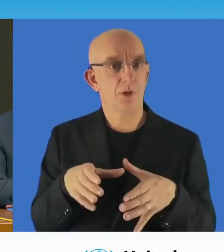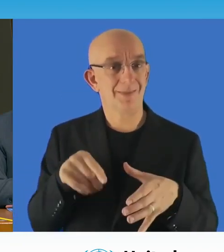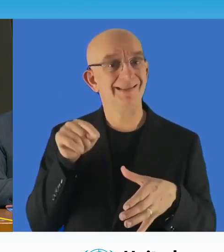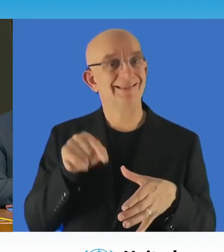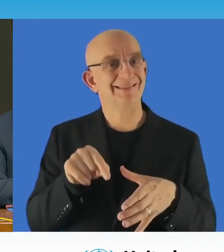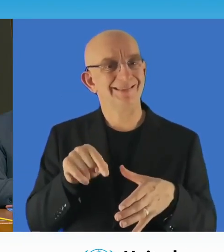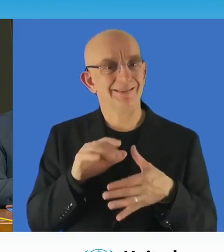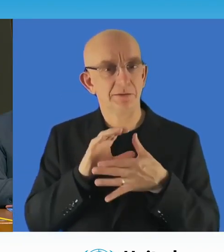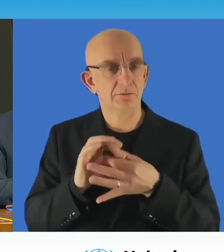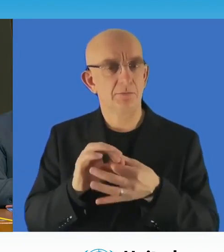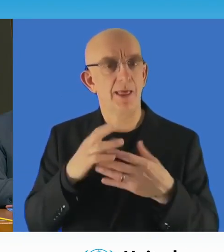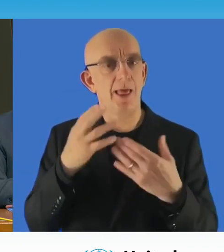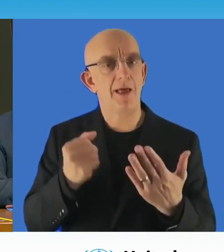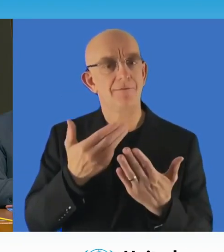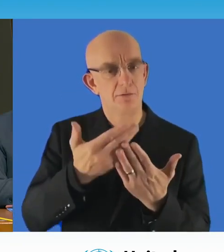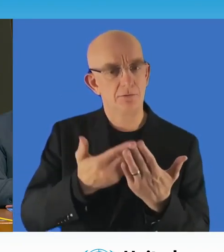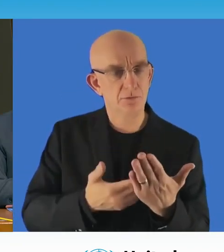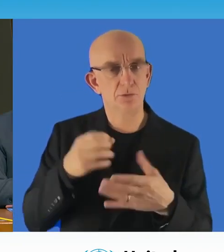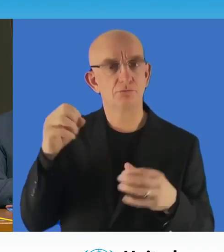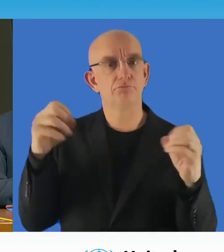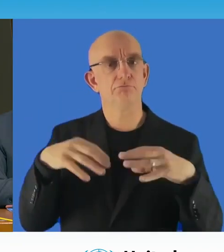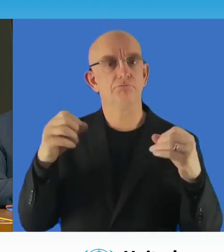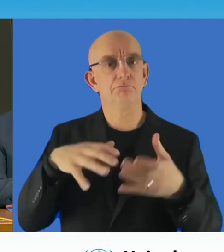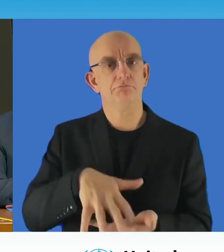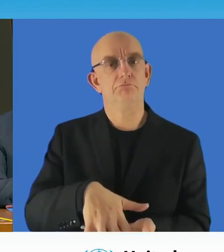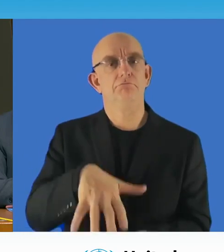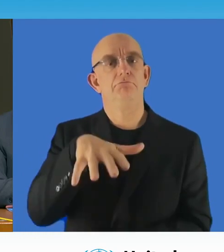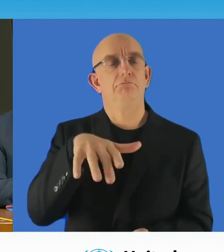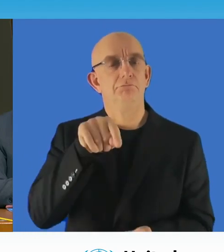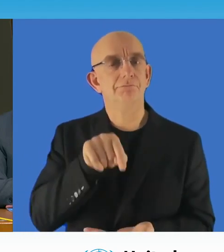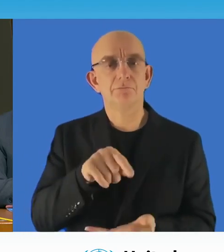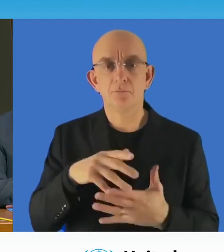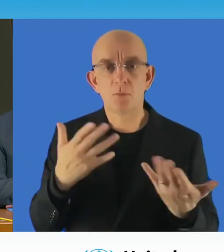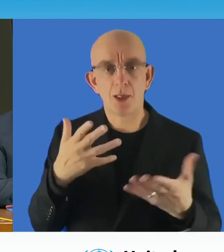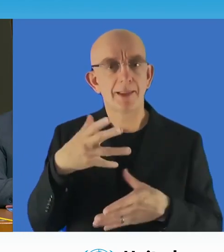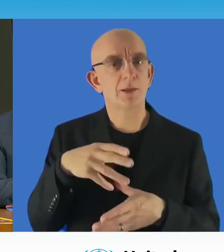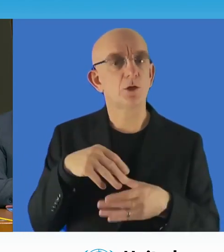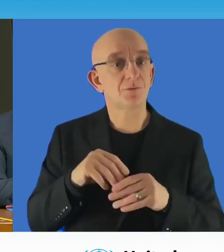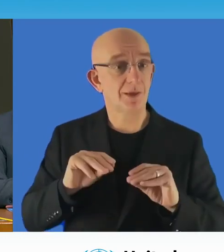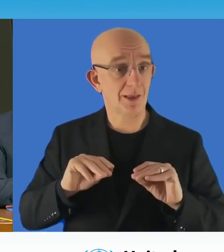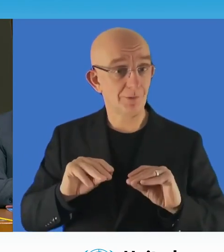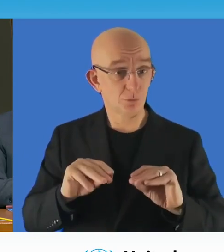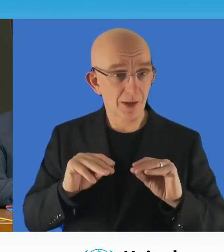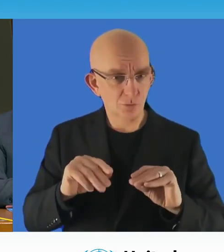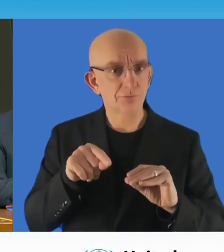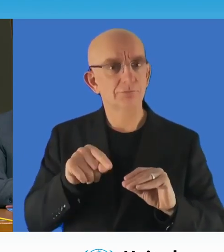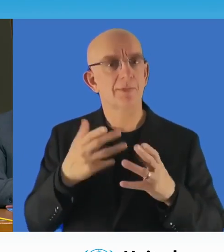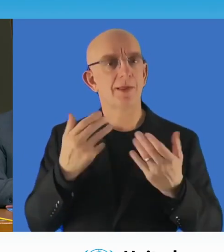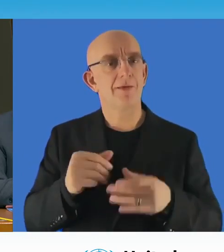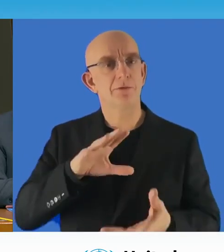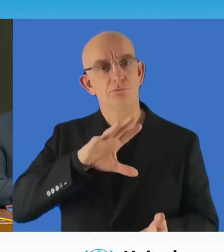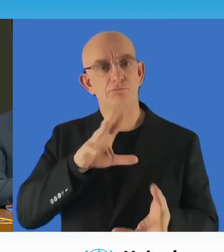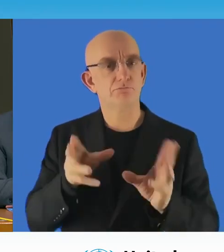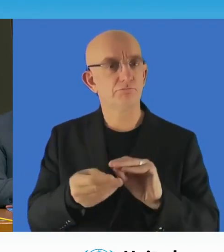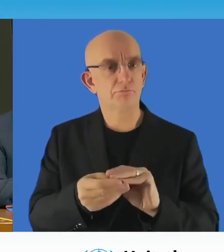education community of practice on disability inclusive education has close to 50,000 members